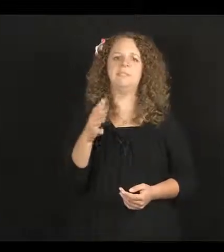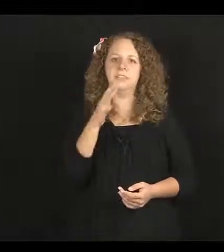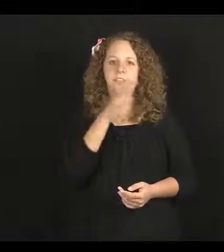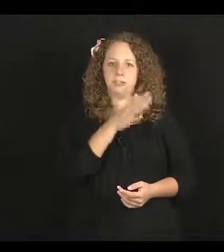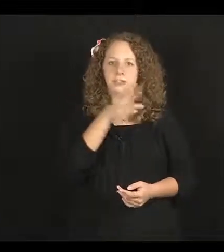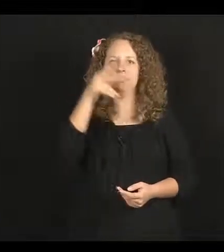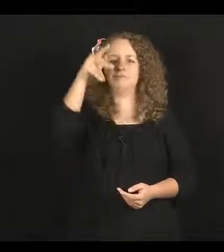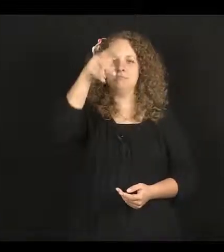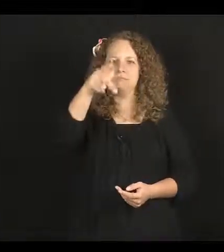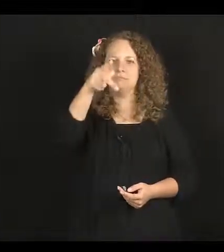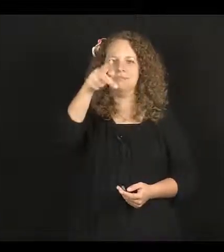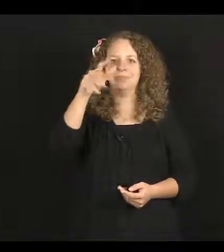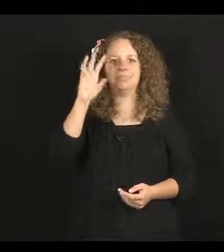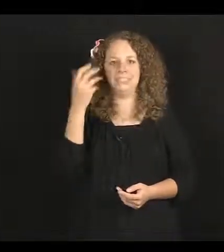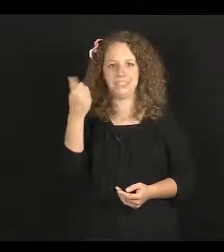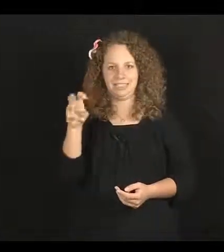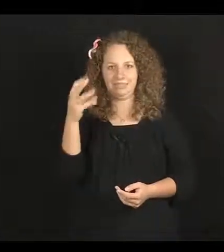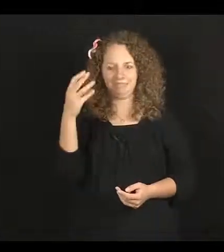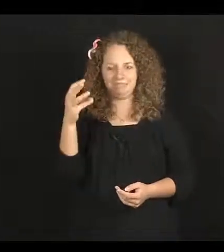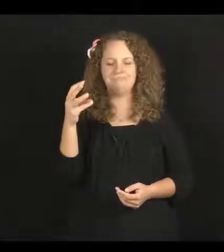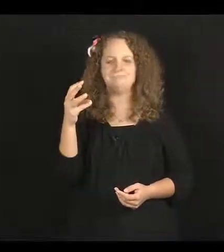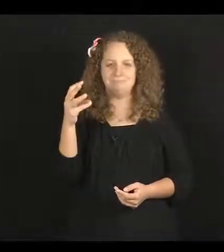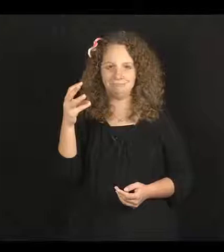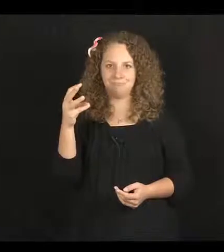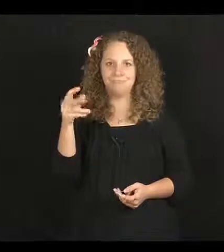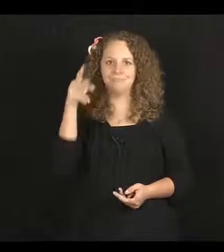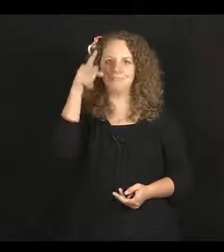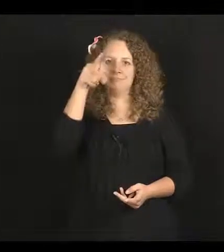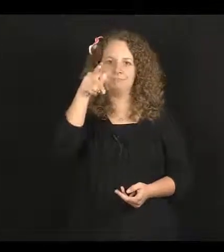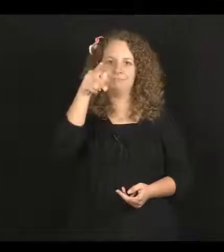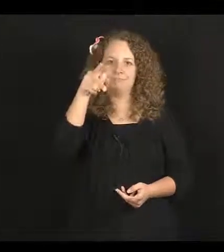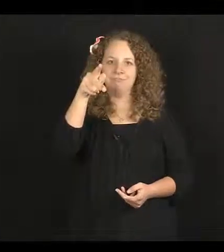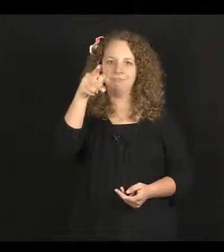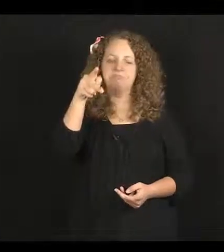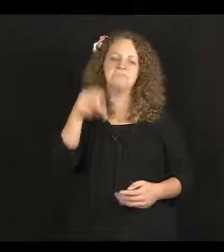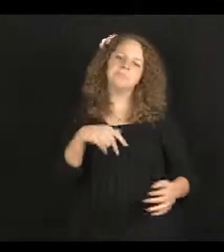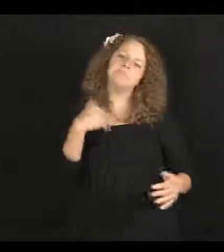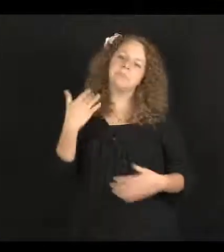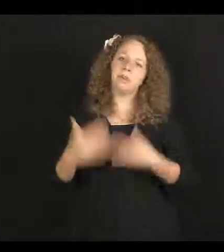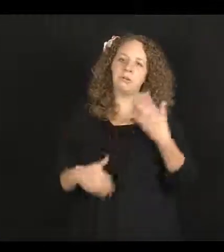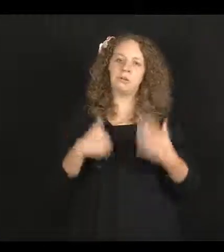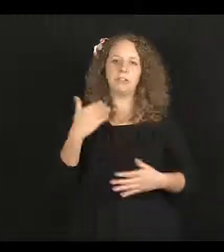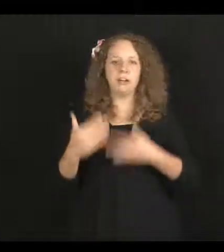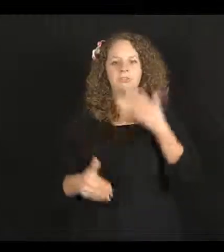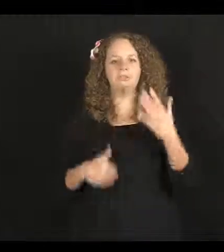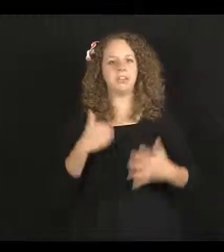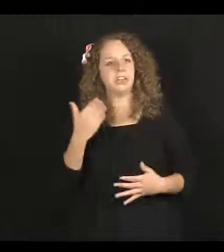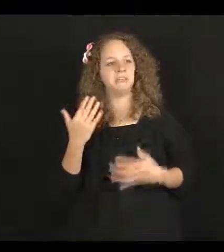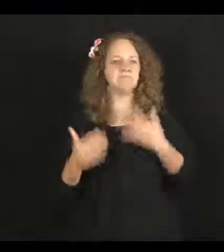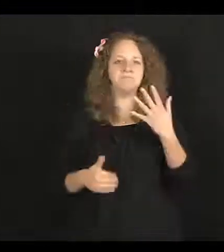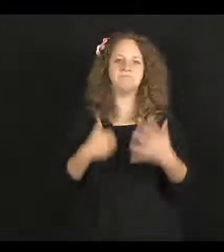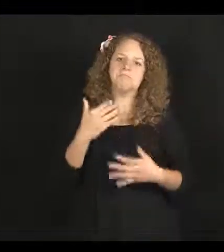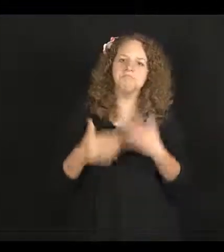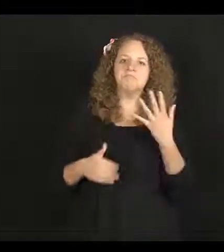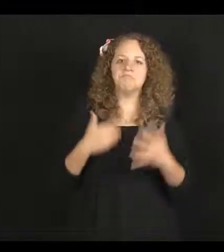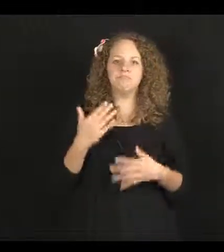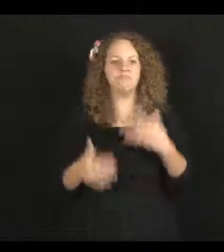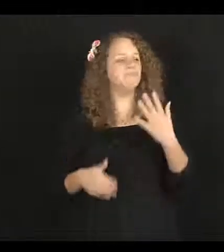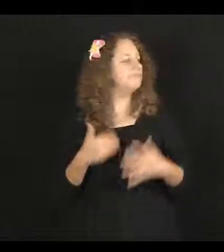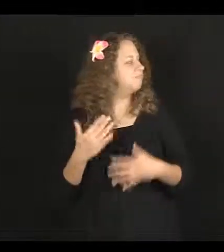THREE SIXTEEN Going along like … hummm…mmm…mmm